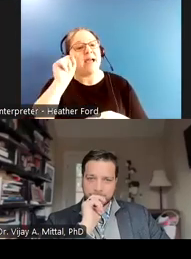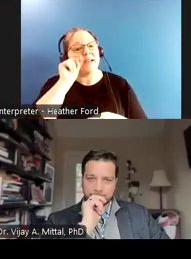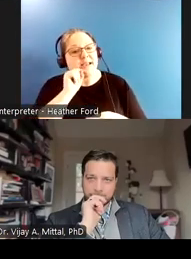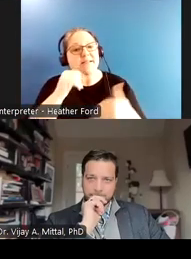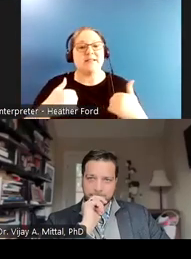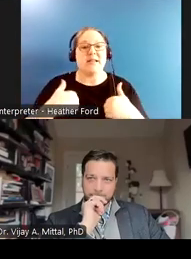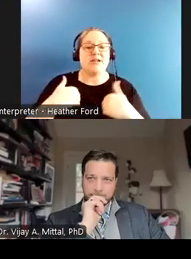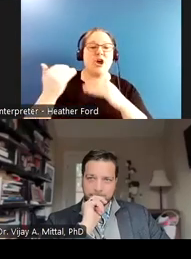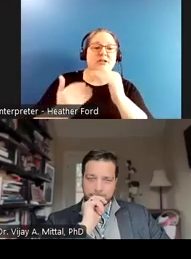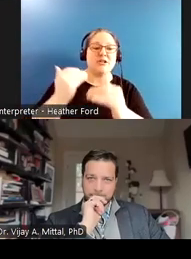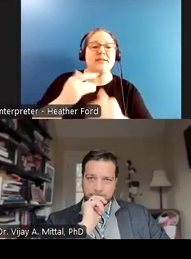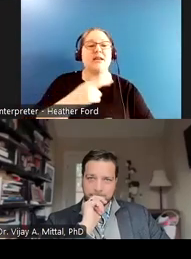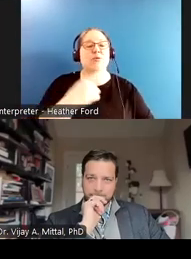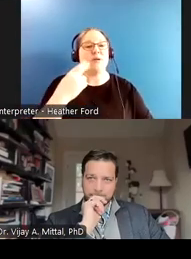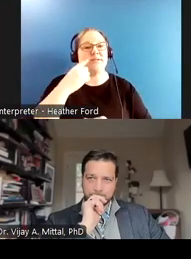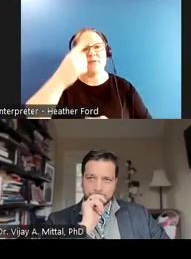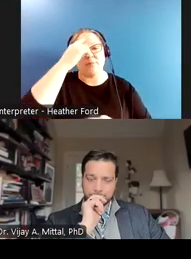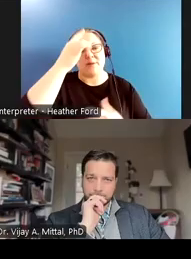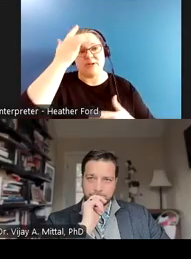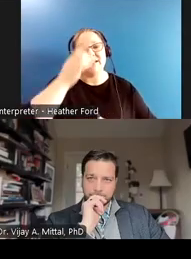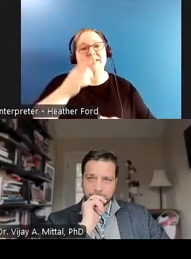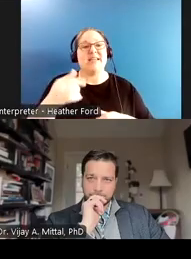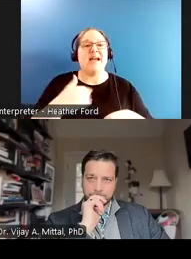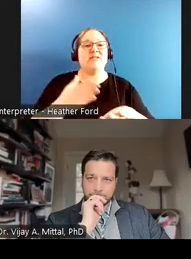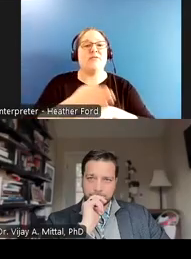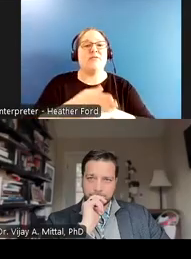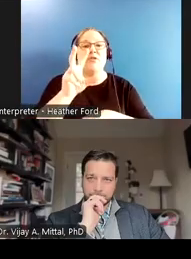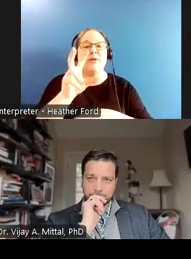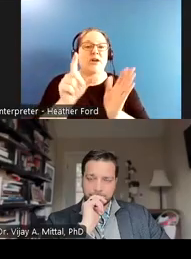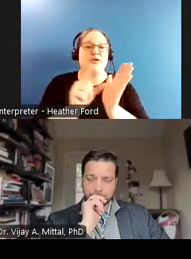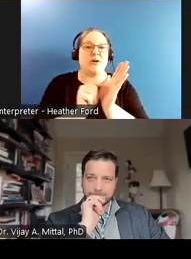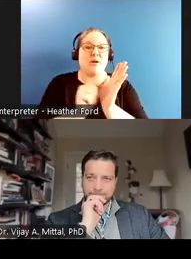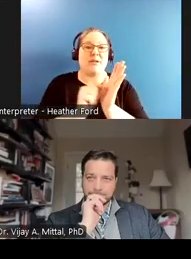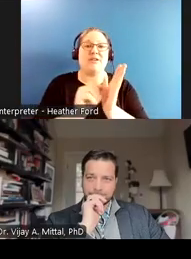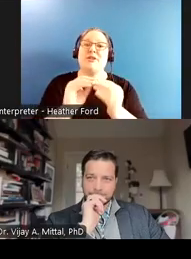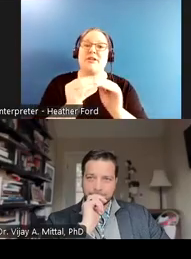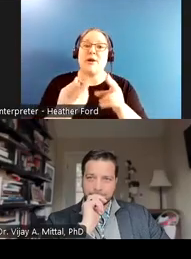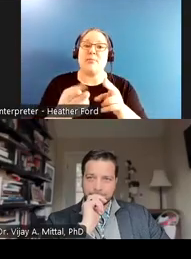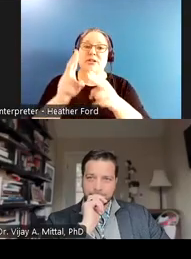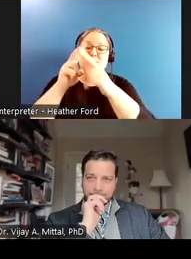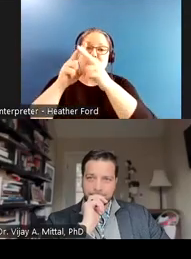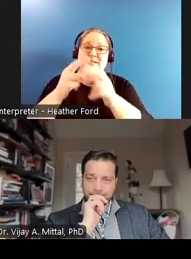He has over 300 publications and the number is increasing I think exponentially every year.